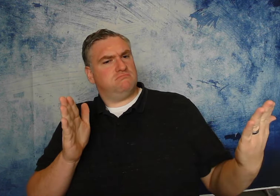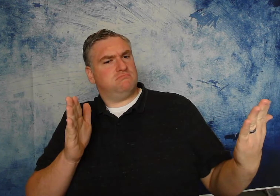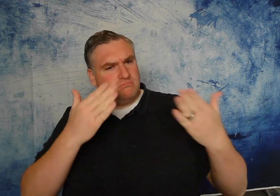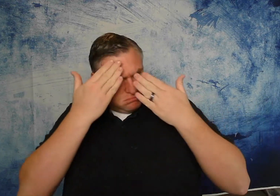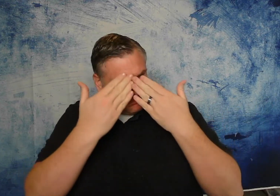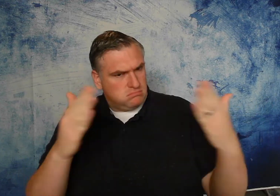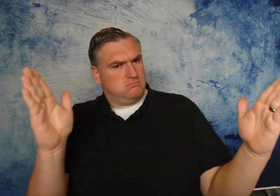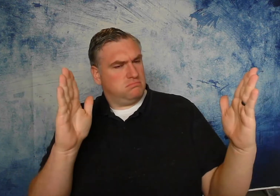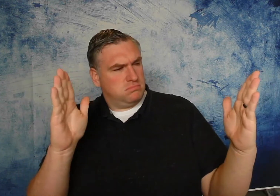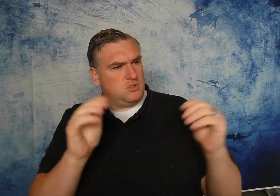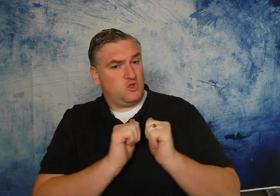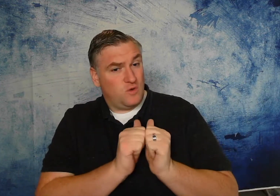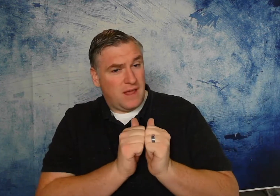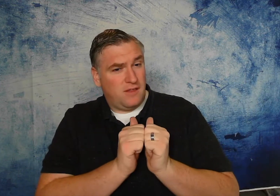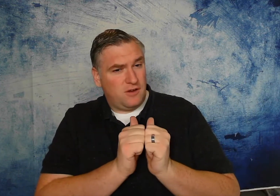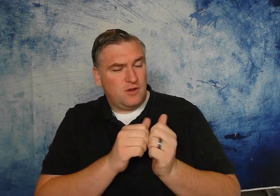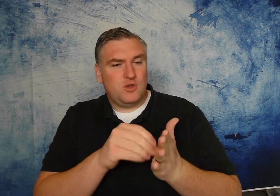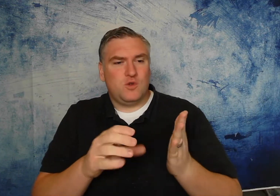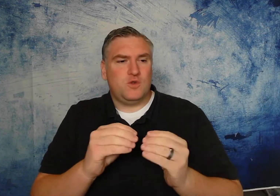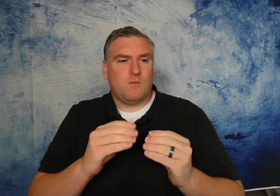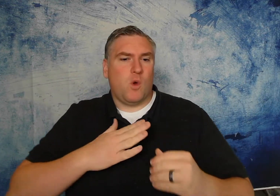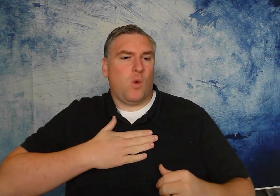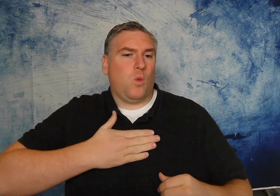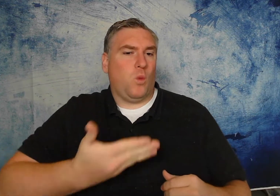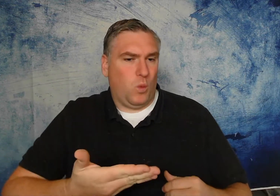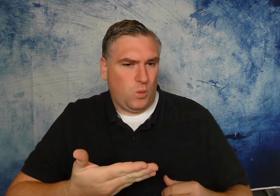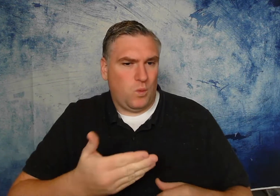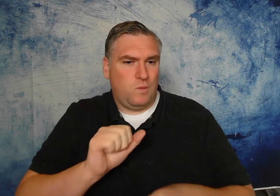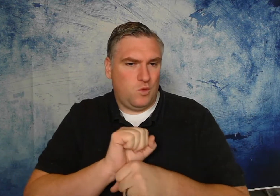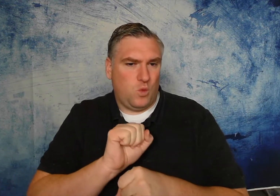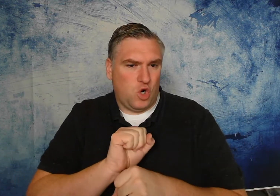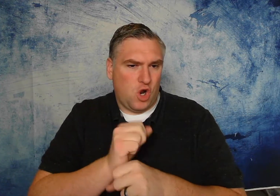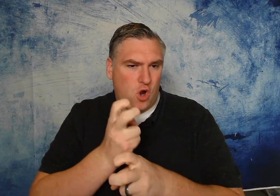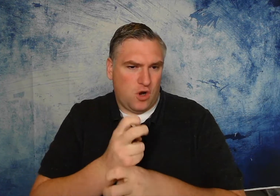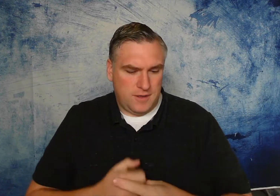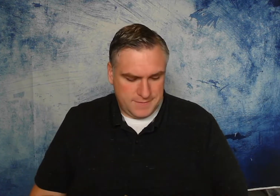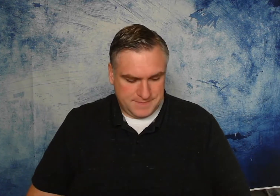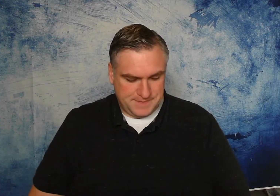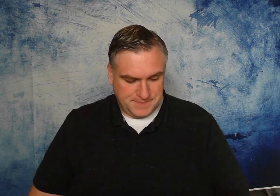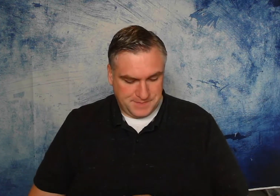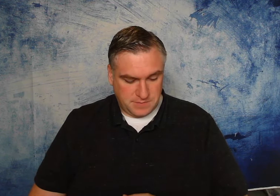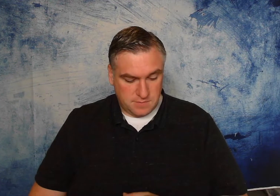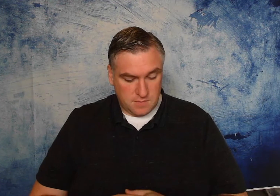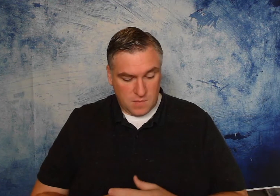then we can approach things with open hearts and minds together and students will be more willing to work hard.